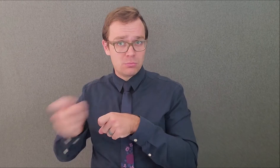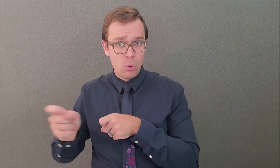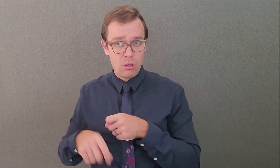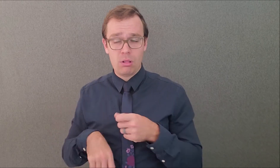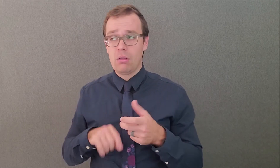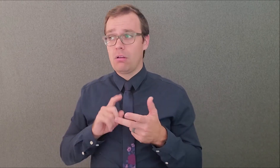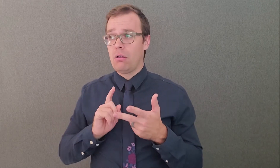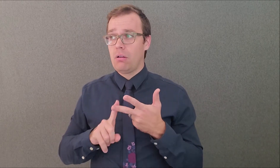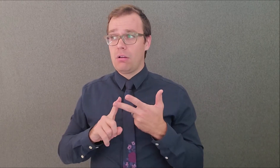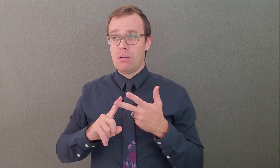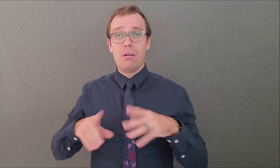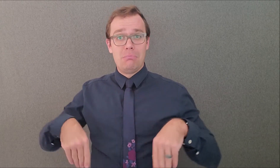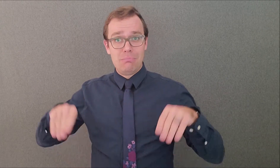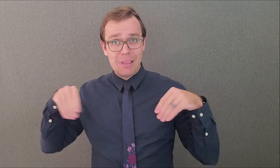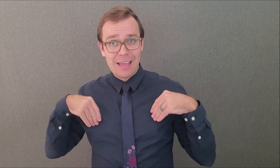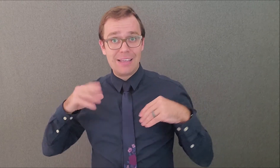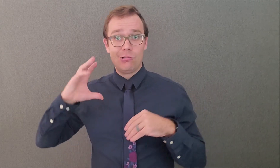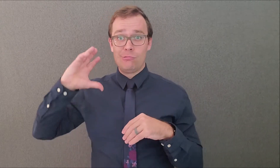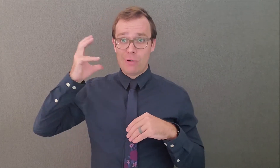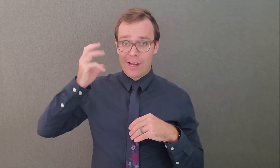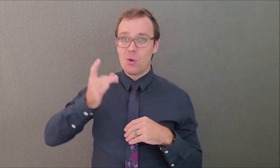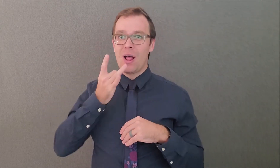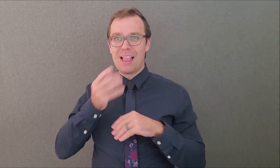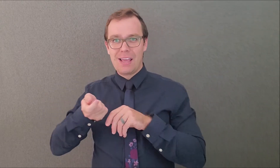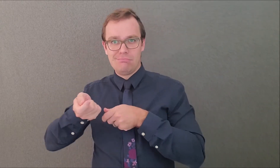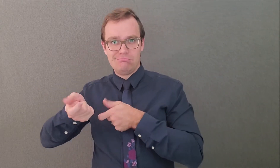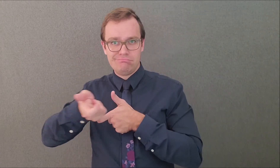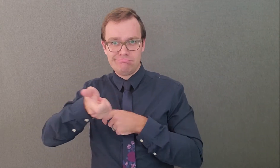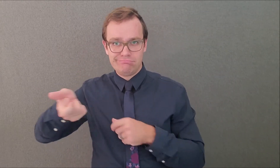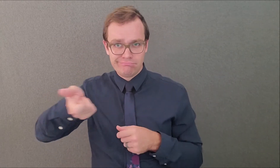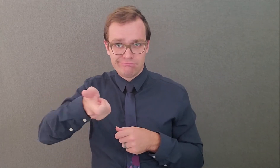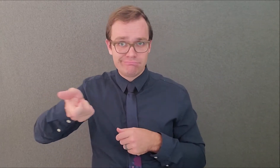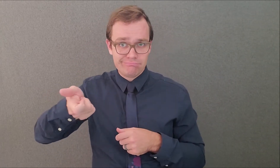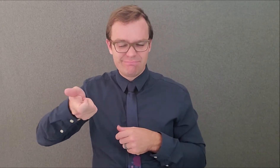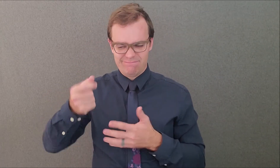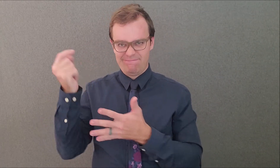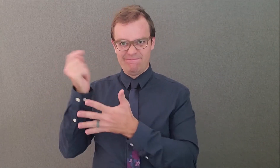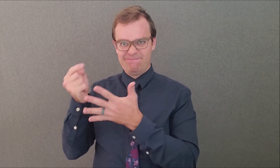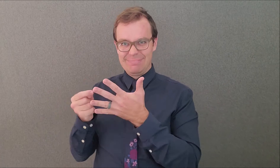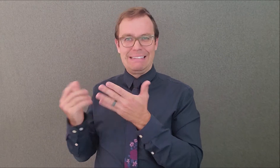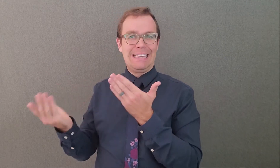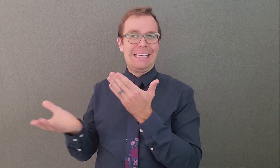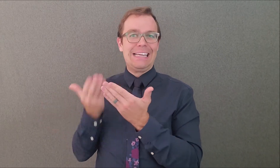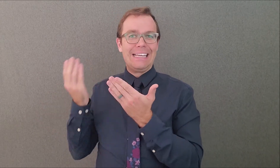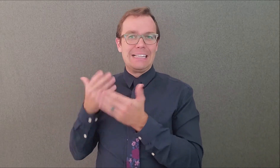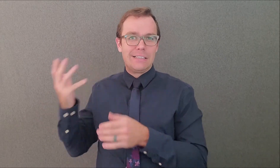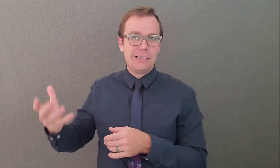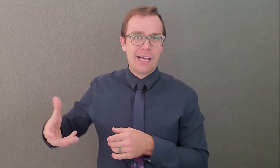blankets, a radio, and a flashlight. These items should be stored in an easily accessible,